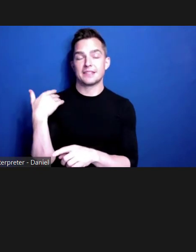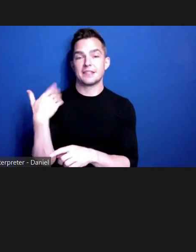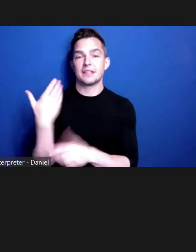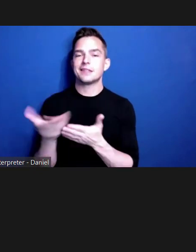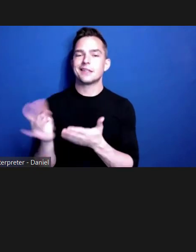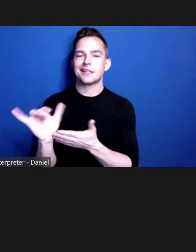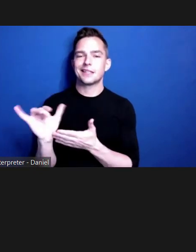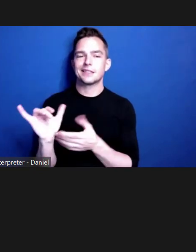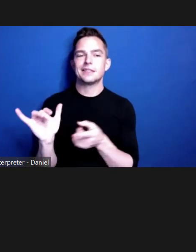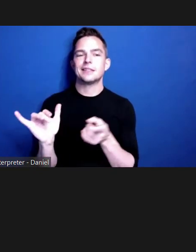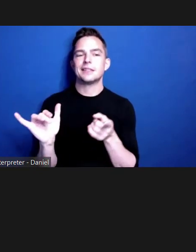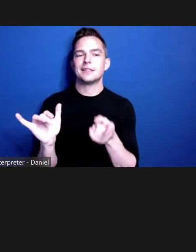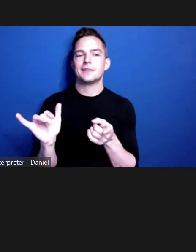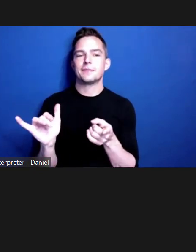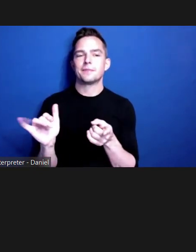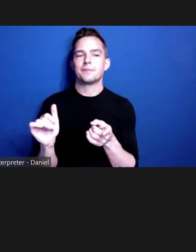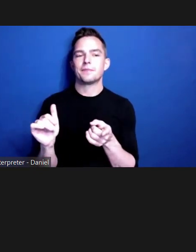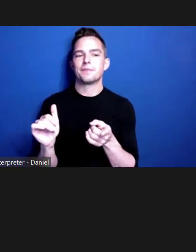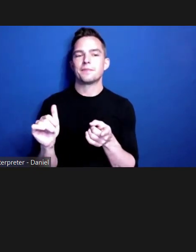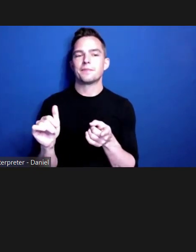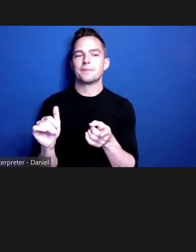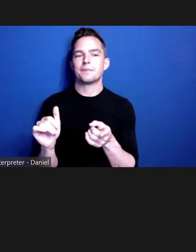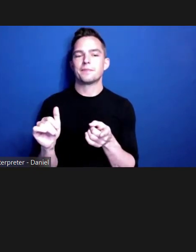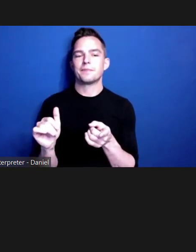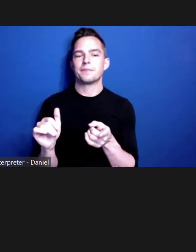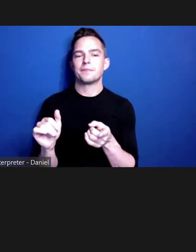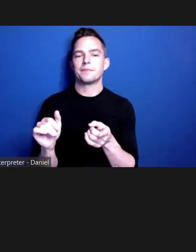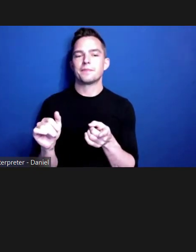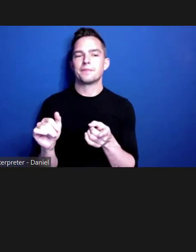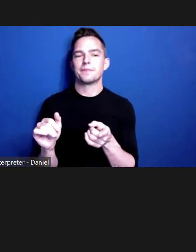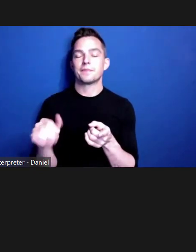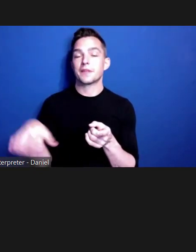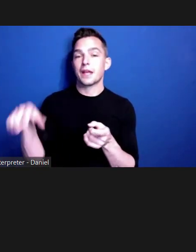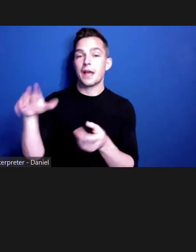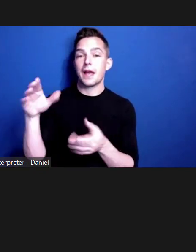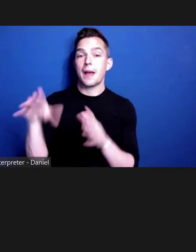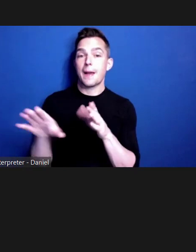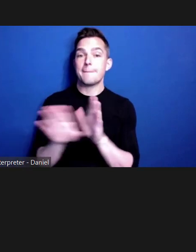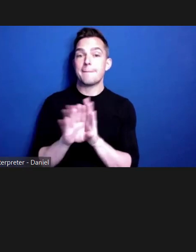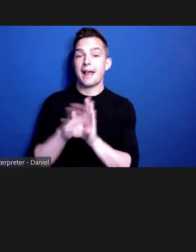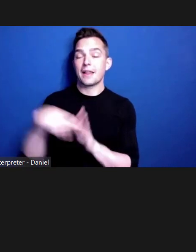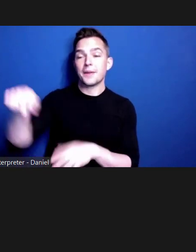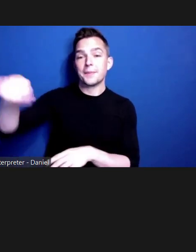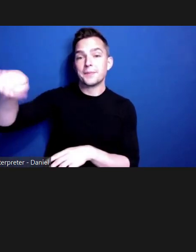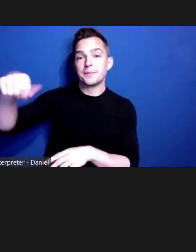These are methods such as ringing a bell behind a child's head or